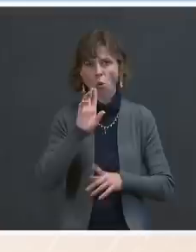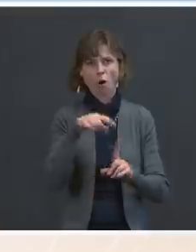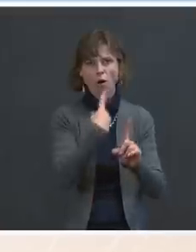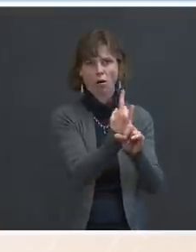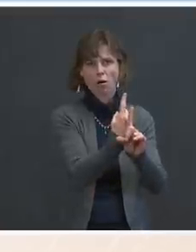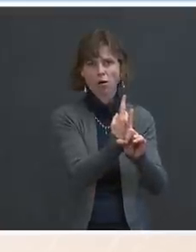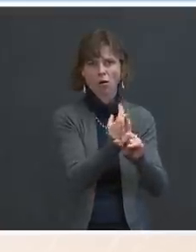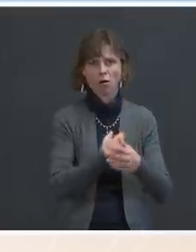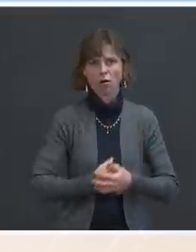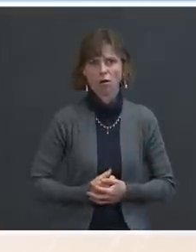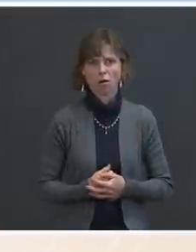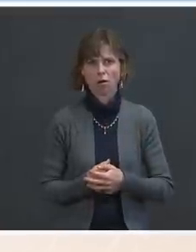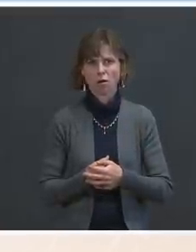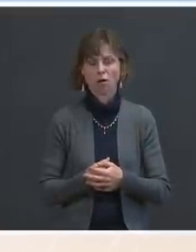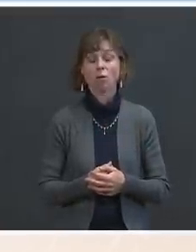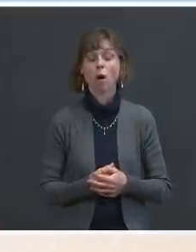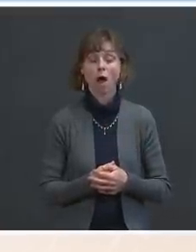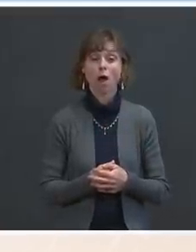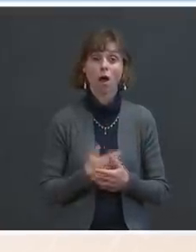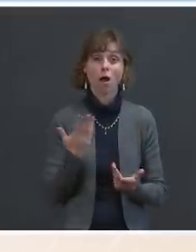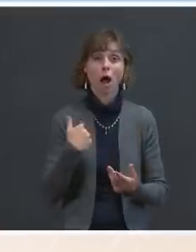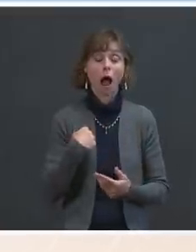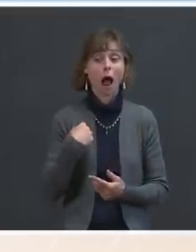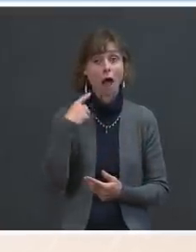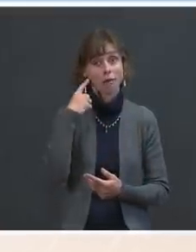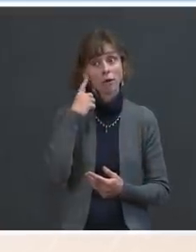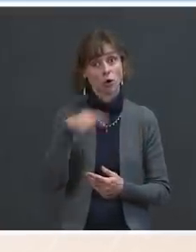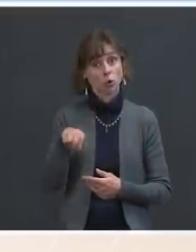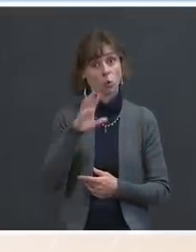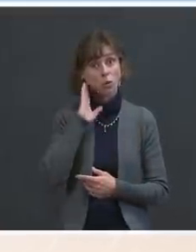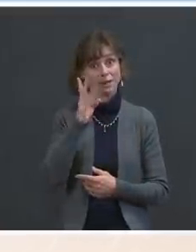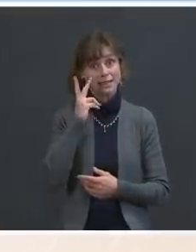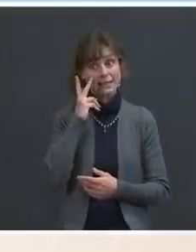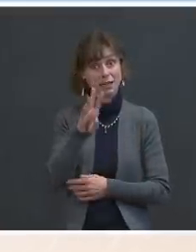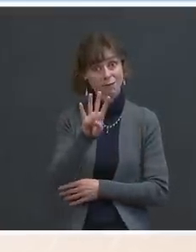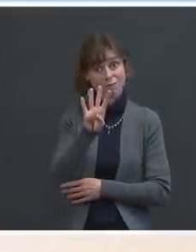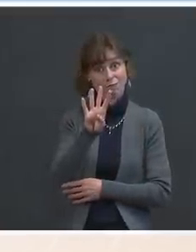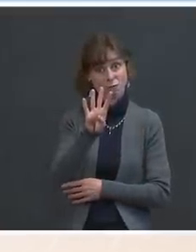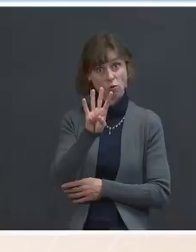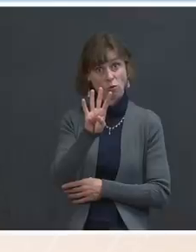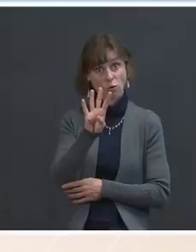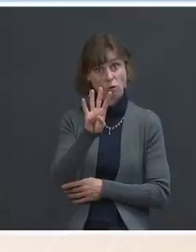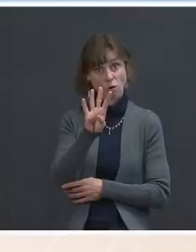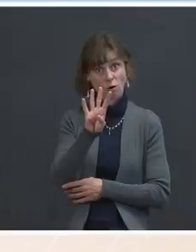Ambassador Jacobson: Well, I think what you'll see is, that $4 billion in a Central American,